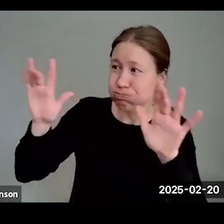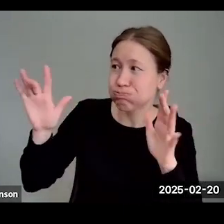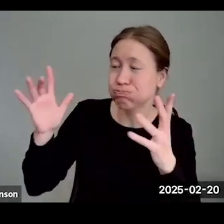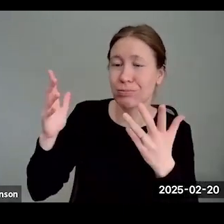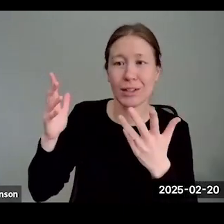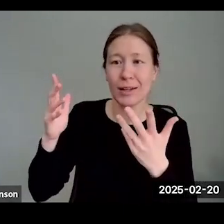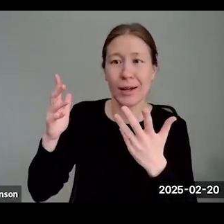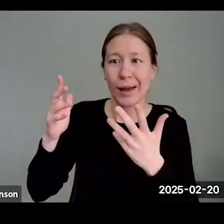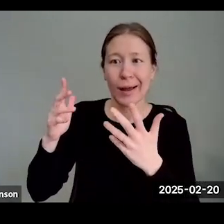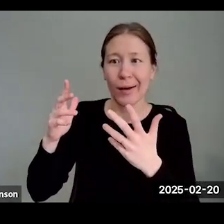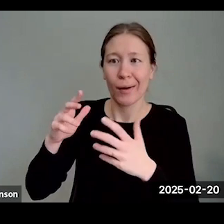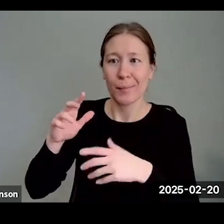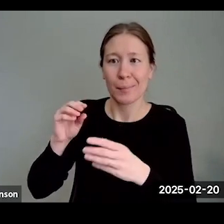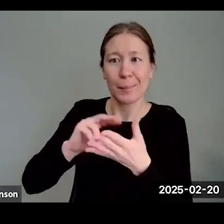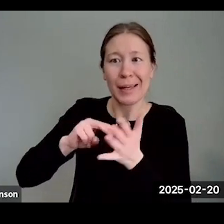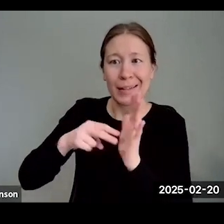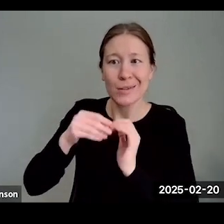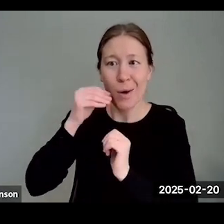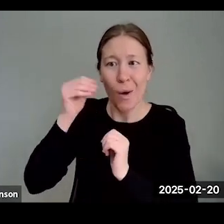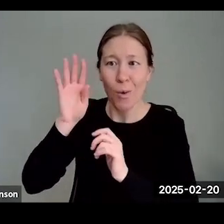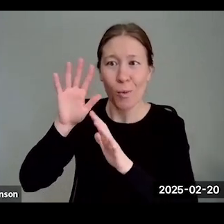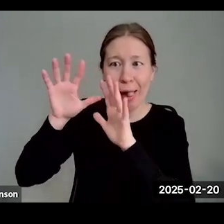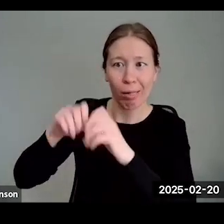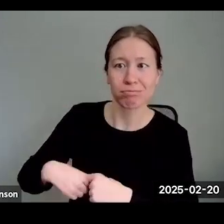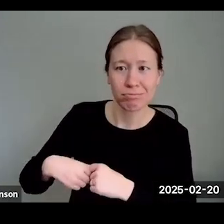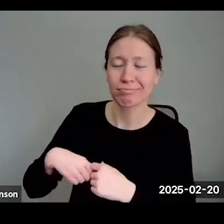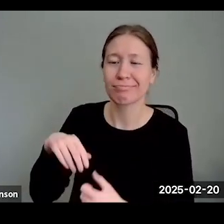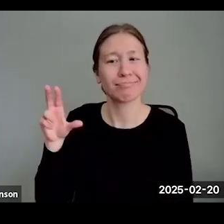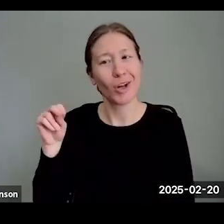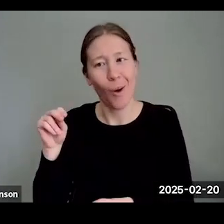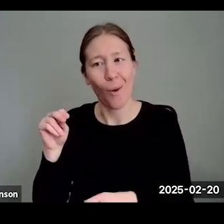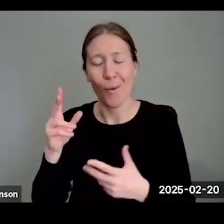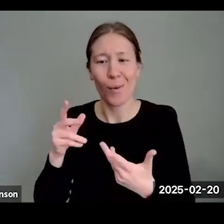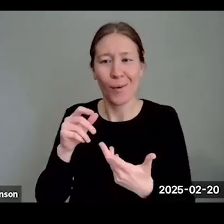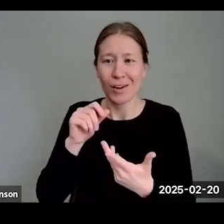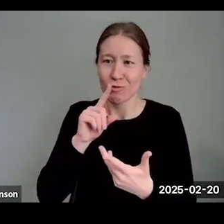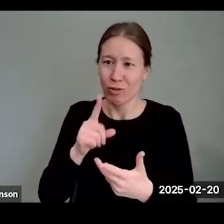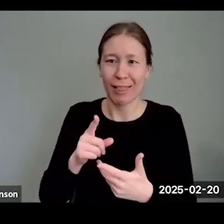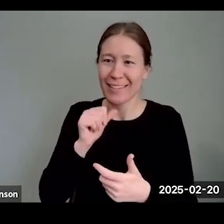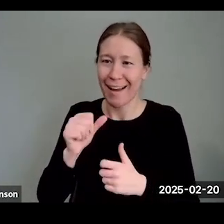Different things are, kinda, modified throughout. But they're not those fundamental pieces,